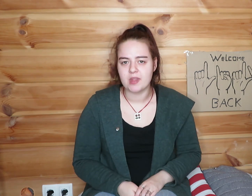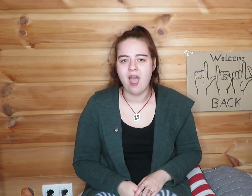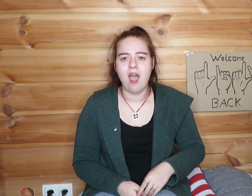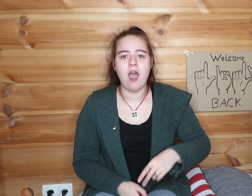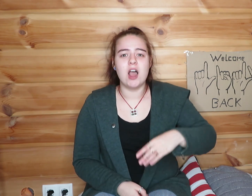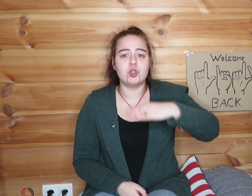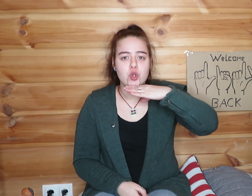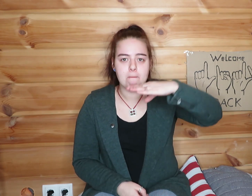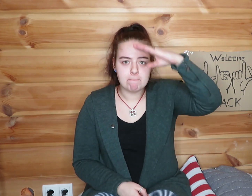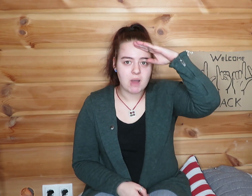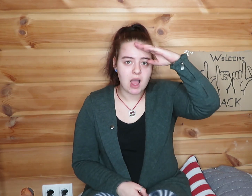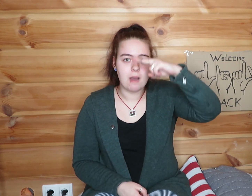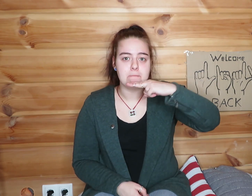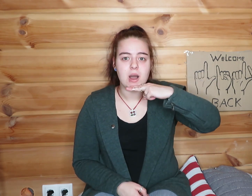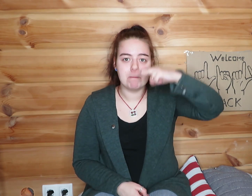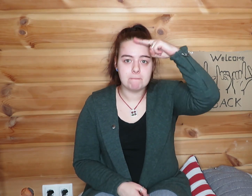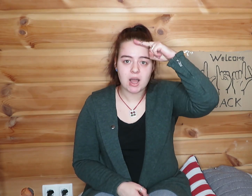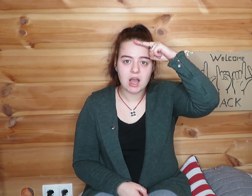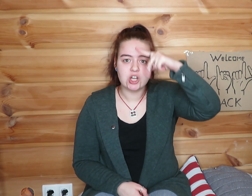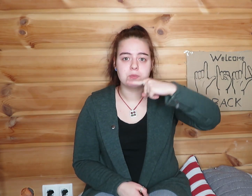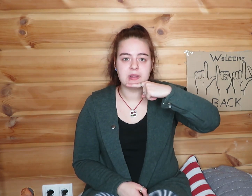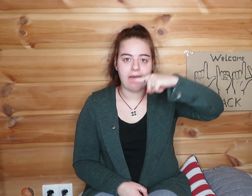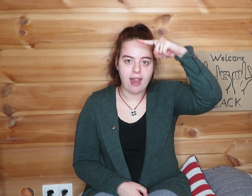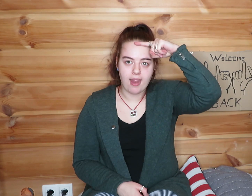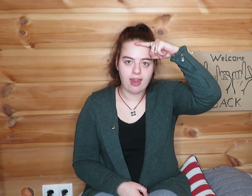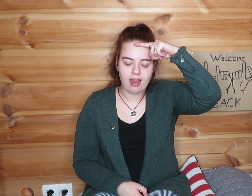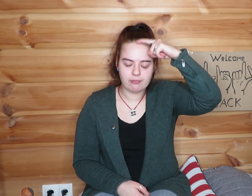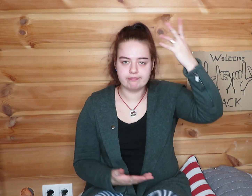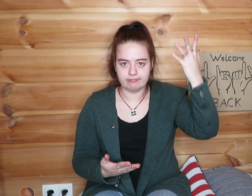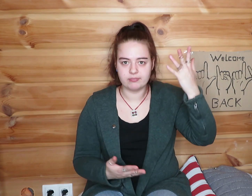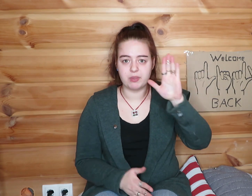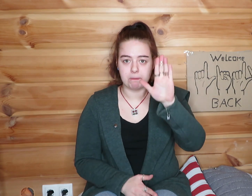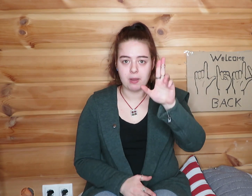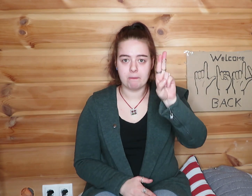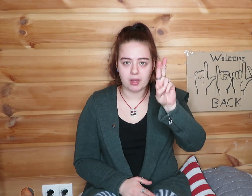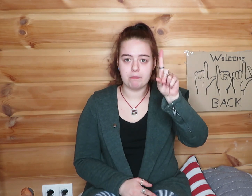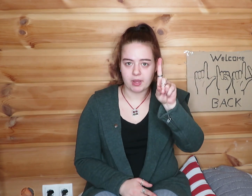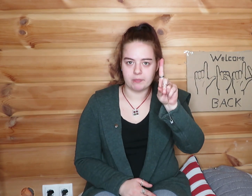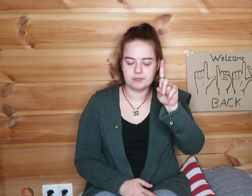*Signs* SUMMER, DAD, HOSPITAL First it´s signed with the palm, then index finger and ring finger, and then just the index finger.